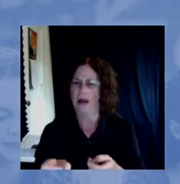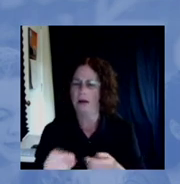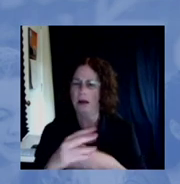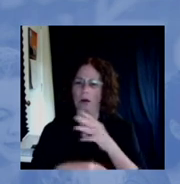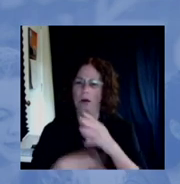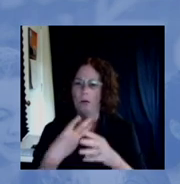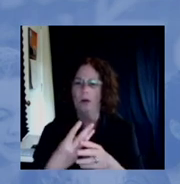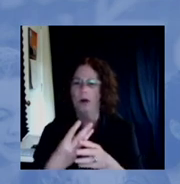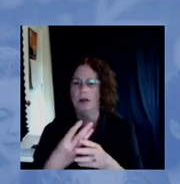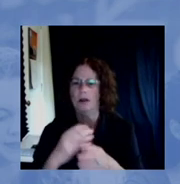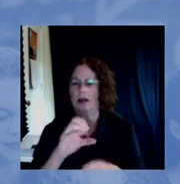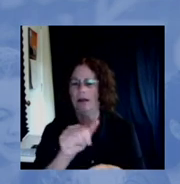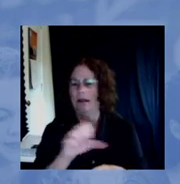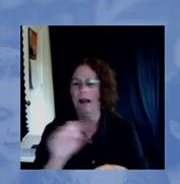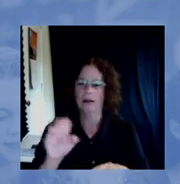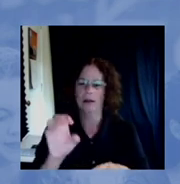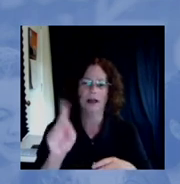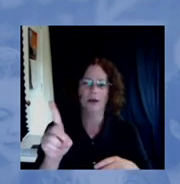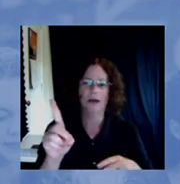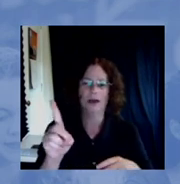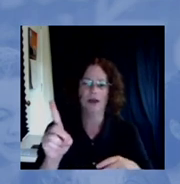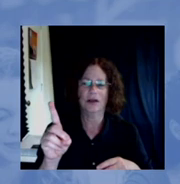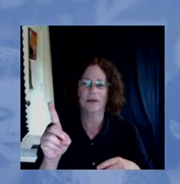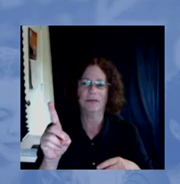CLASS EDUCATION. I'M PERSONALIZING THAT ONE BECAUSE I THINK